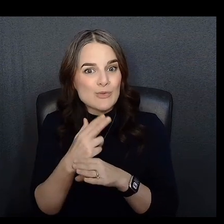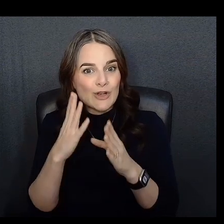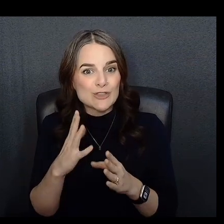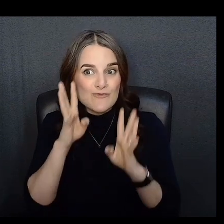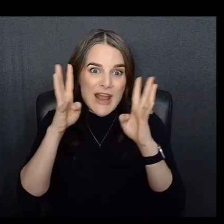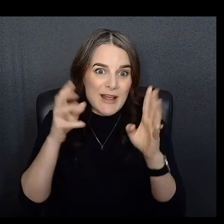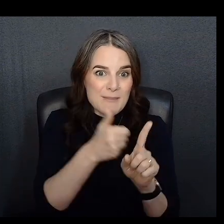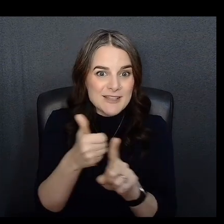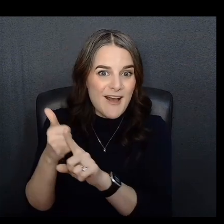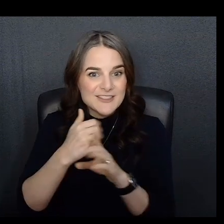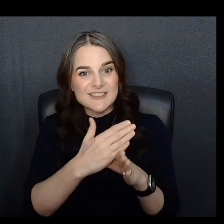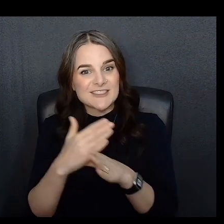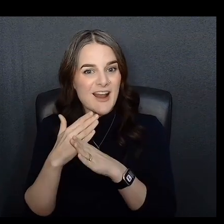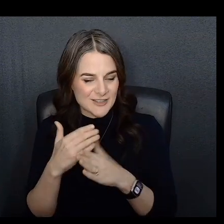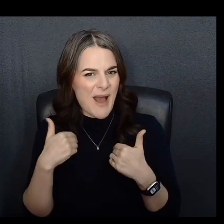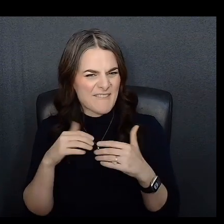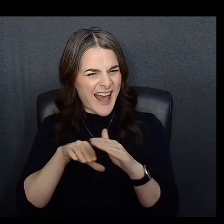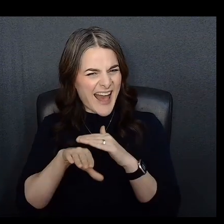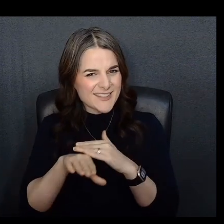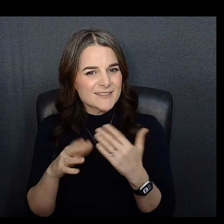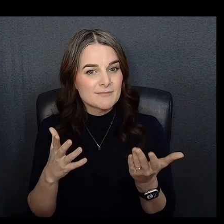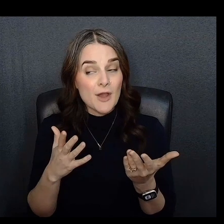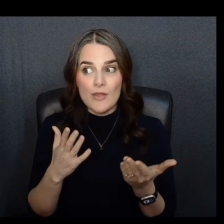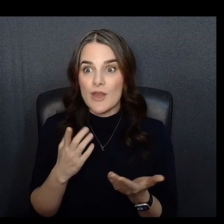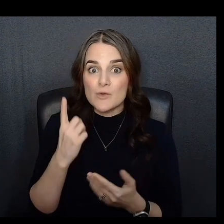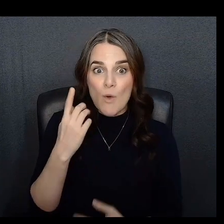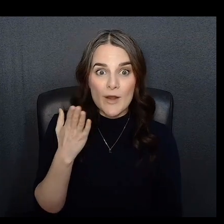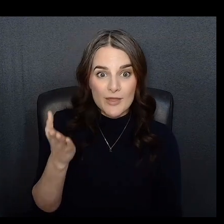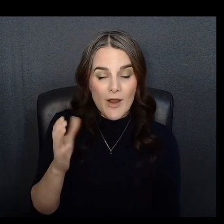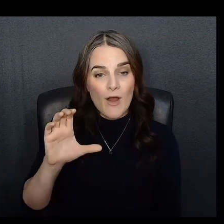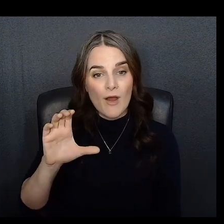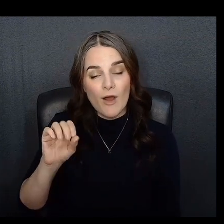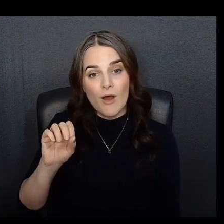There is one, I think, if you go on CoughDrop,